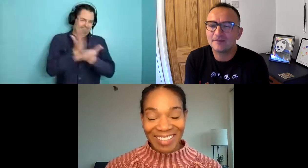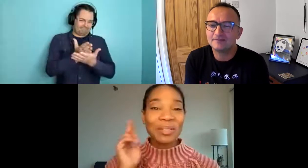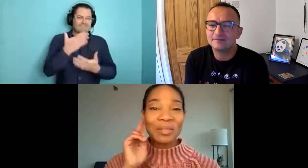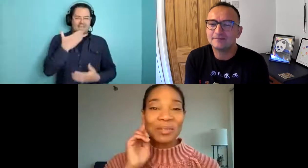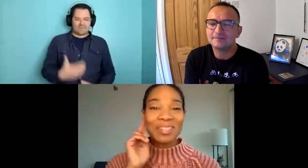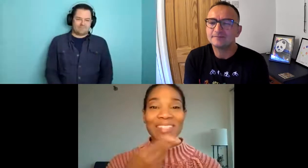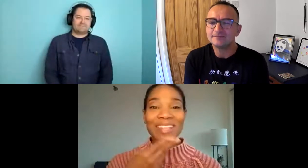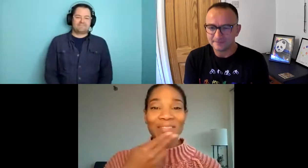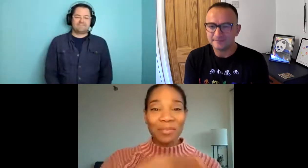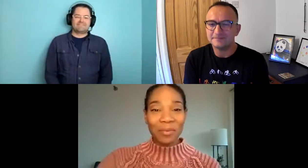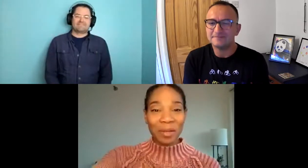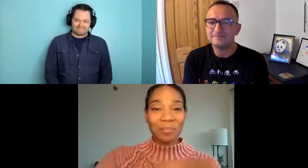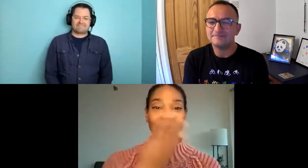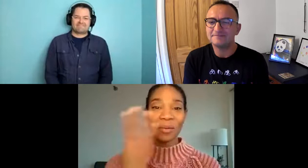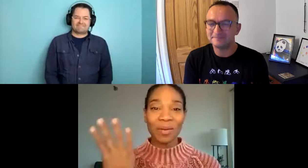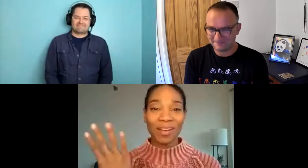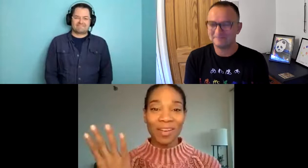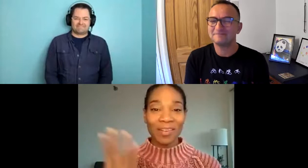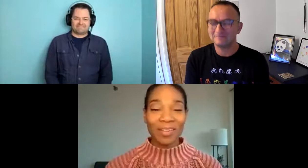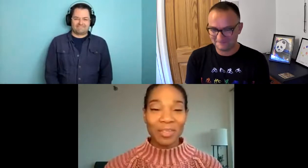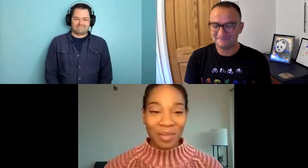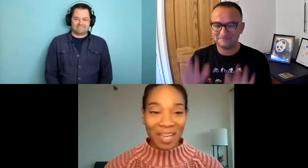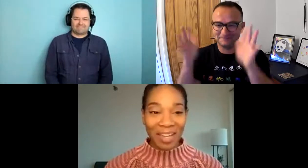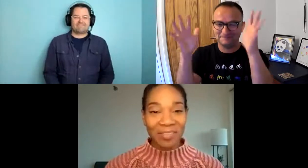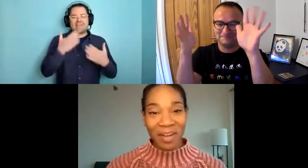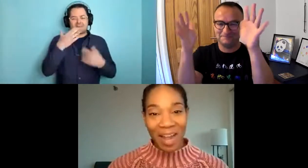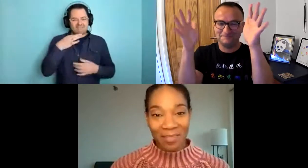celebrates over 800 terms used to describe our